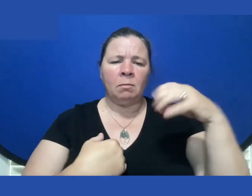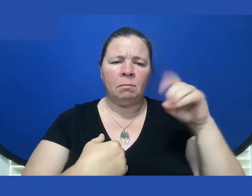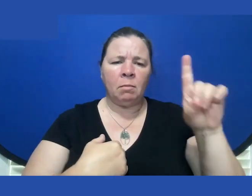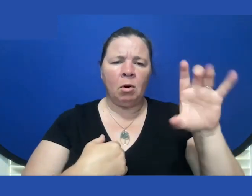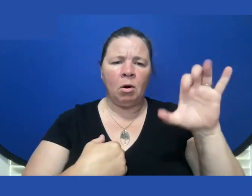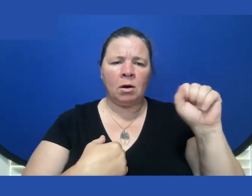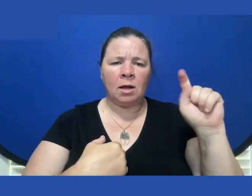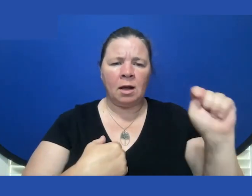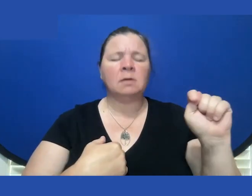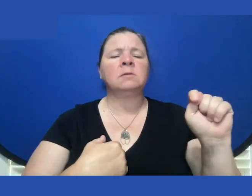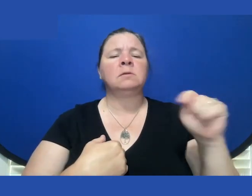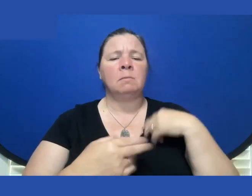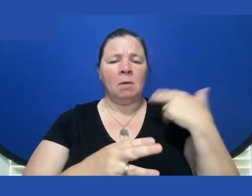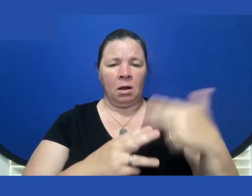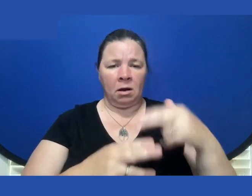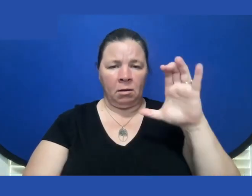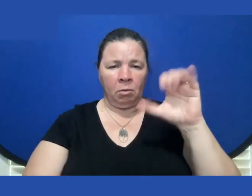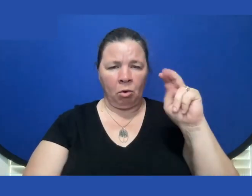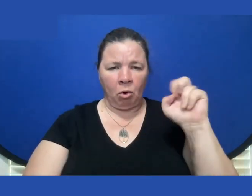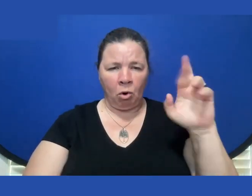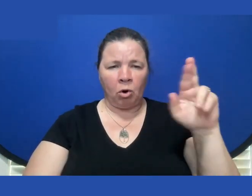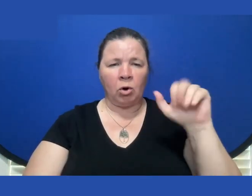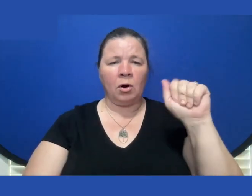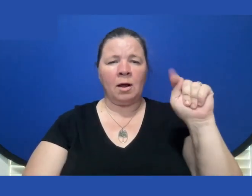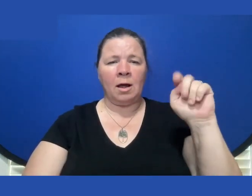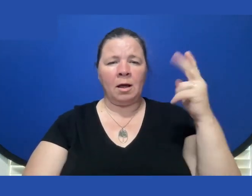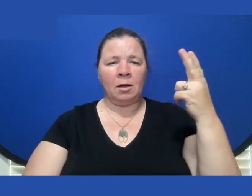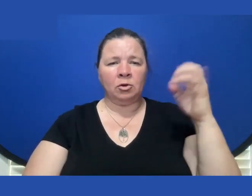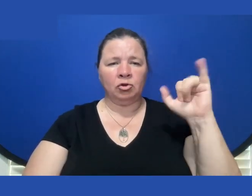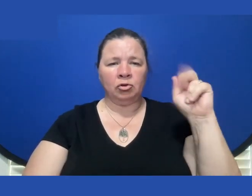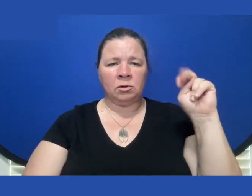My name's Connor Atchison, and I'm the CEO and founder of Wisedocs.